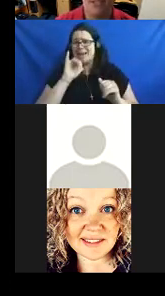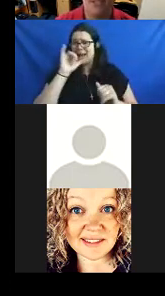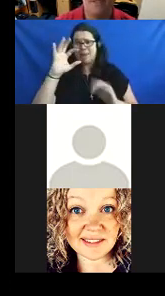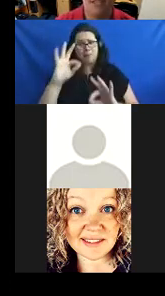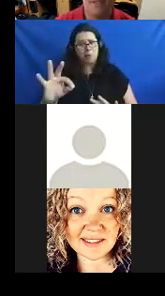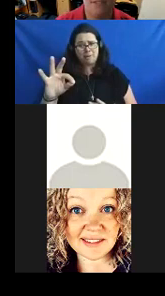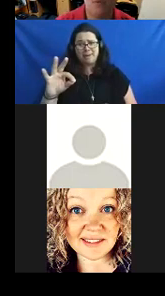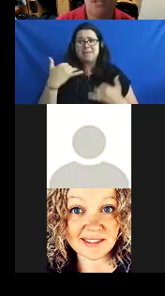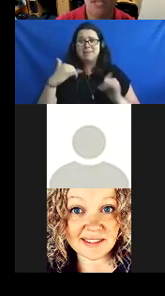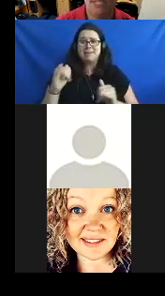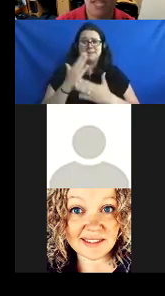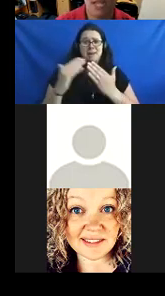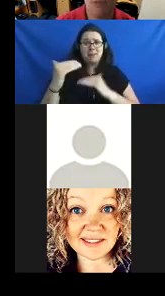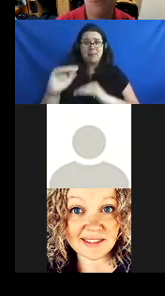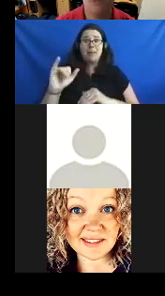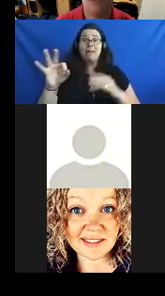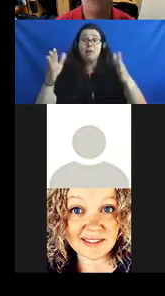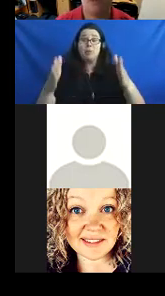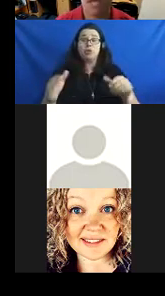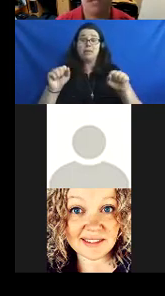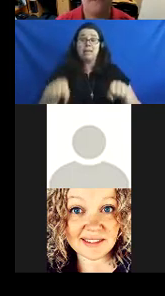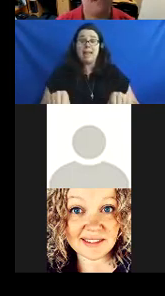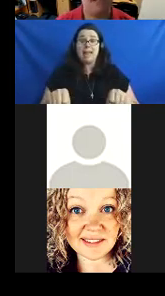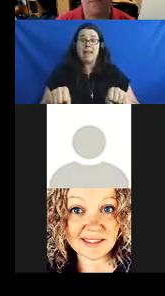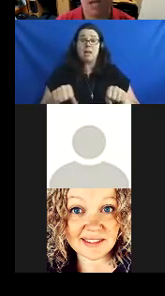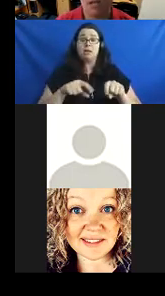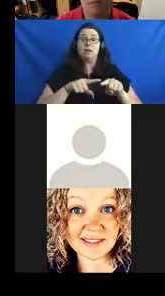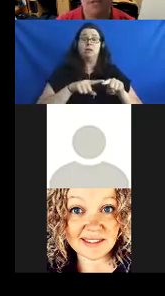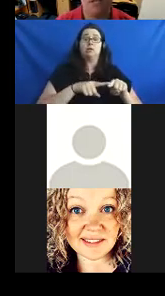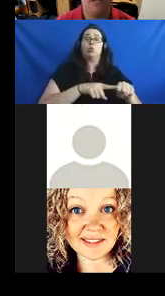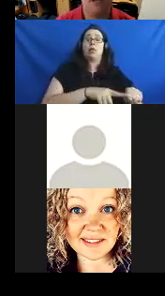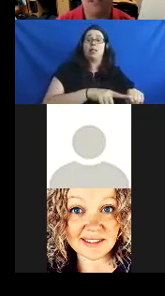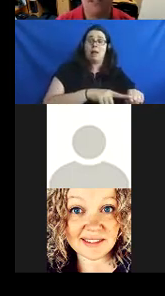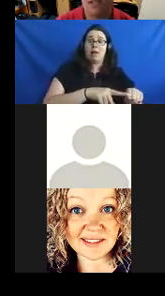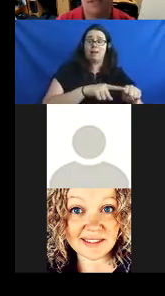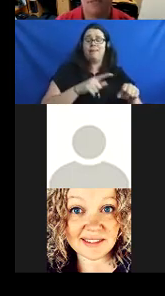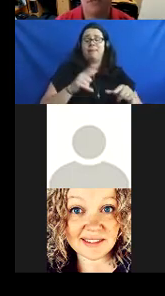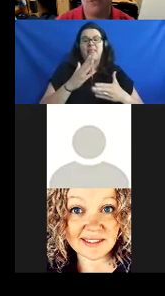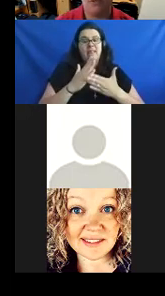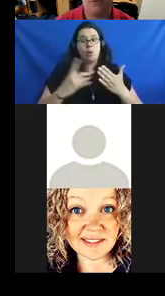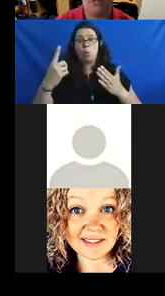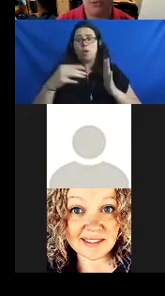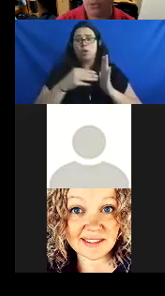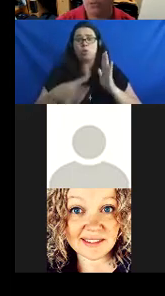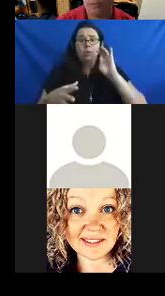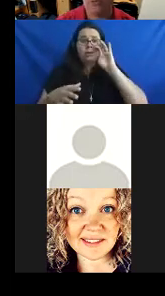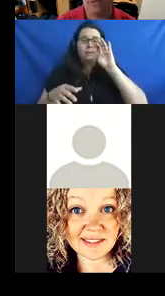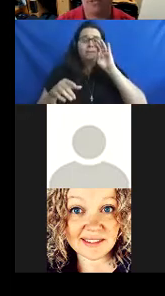IF SOMEONE IS ABLE TO FALL BACK, EVEN AS A BACKUP, YOU KNOW, I HAD ONE STUDENT WHERE SHE USED VOICE RECOGNITION AS